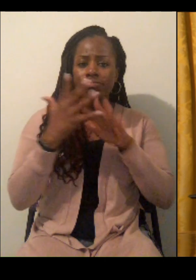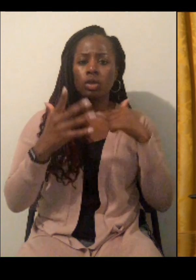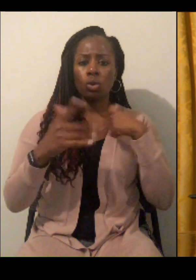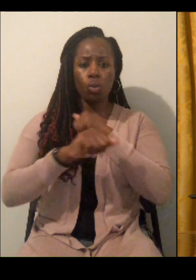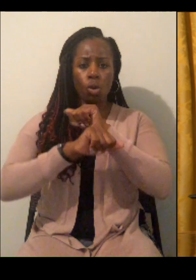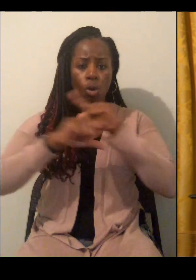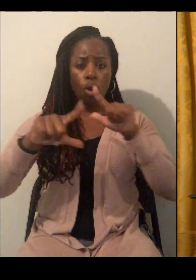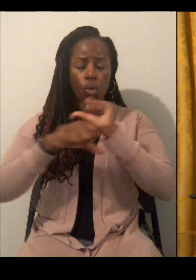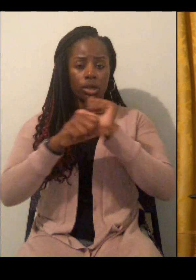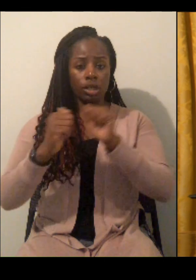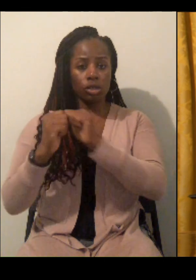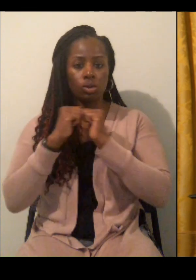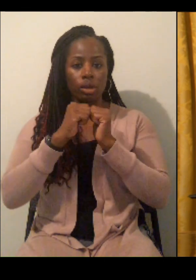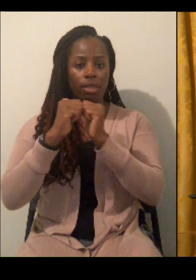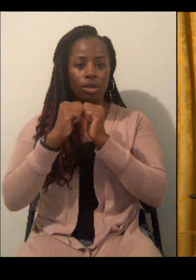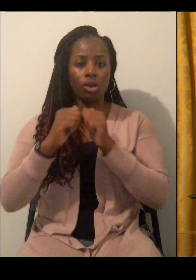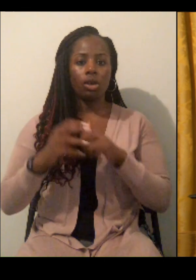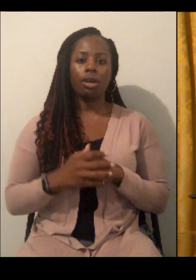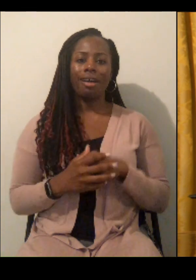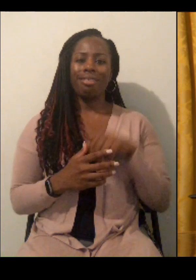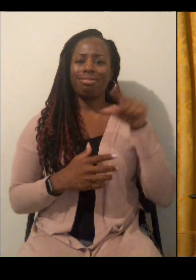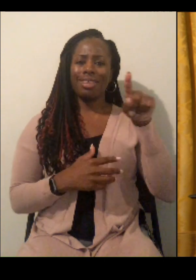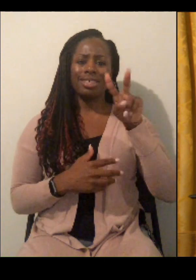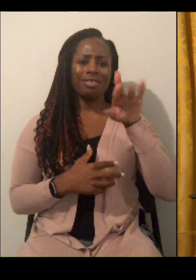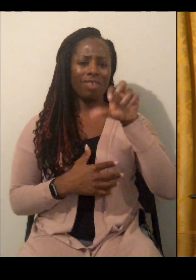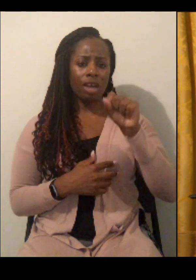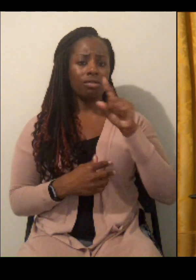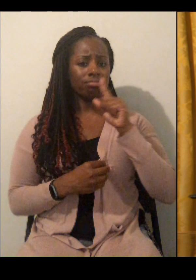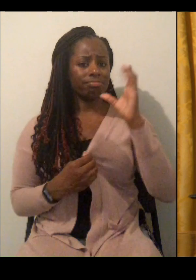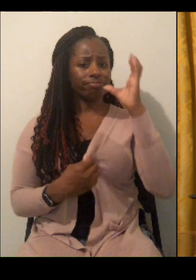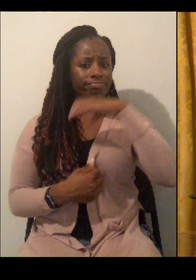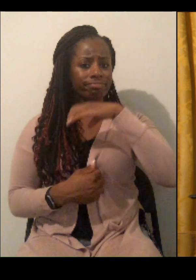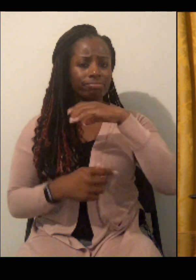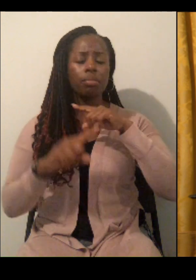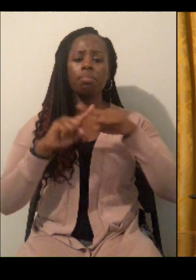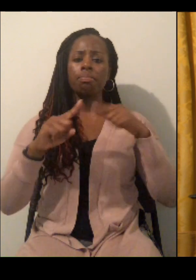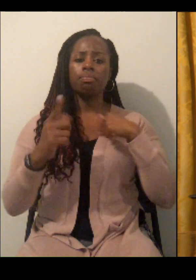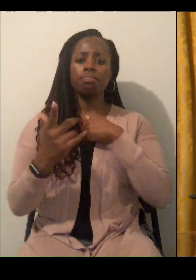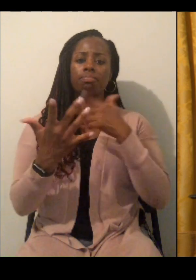foreign virus in modern history I am confident that by Counting and